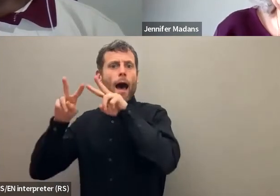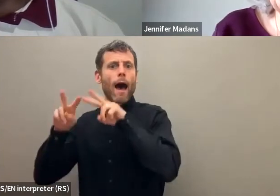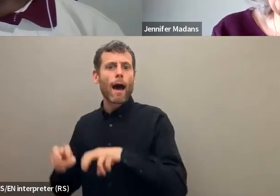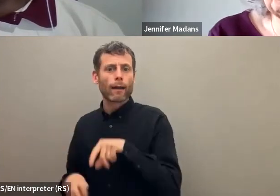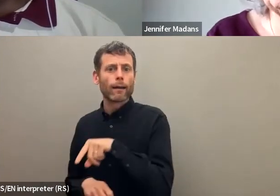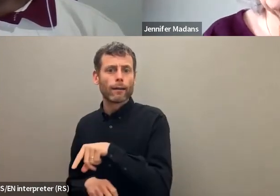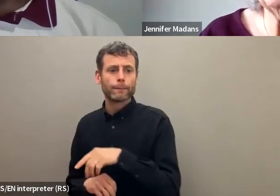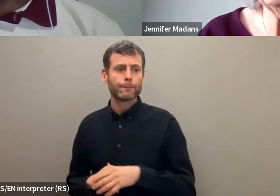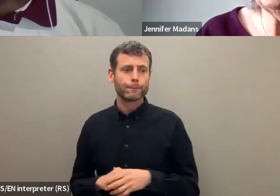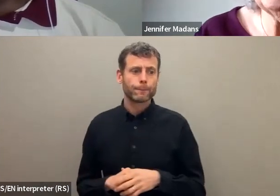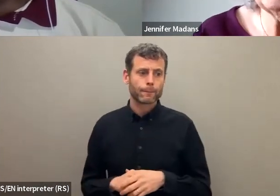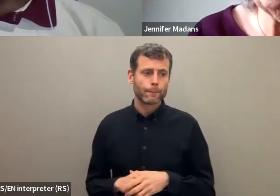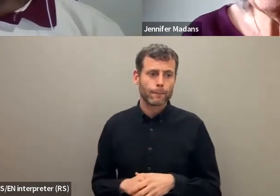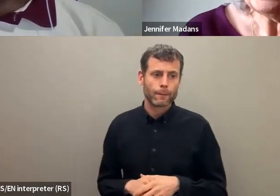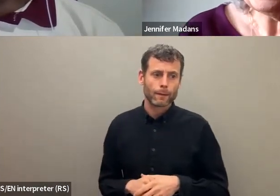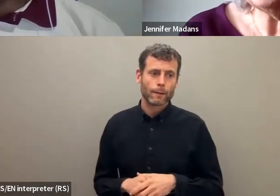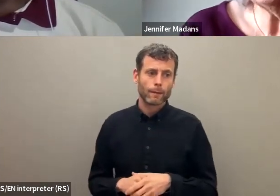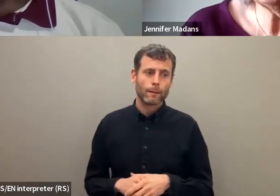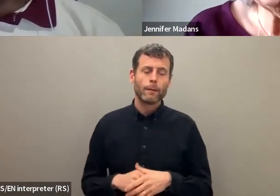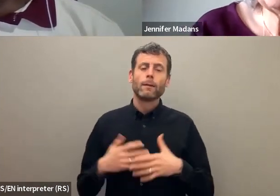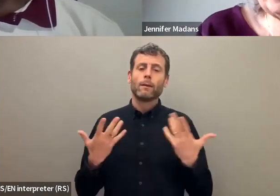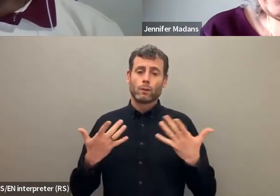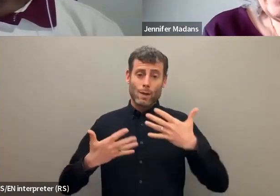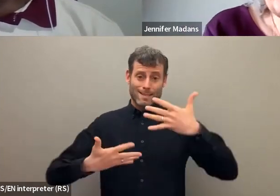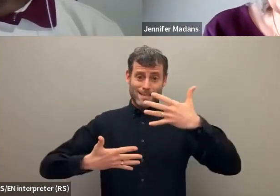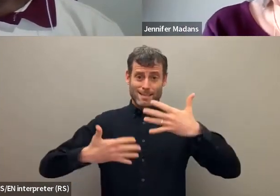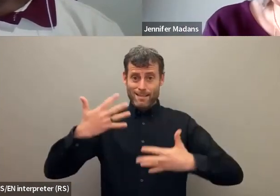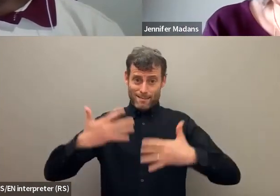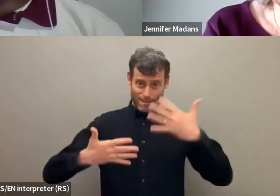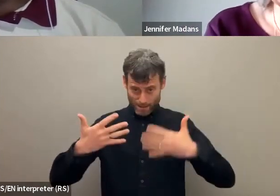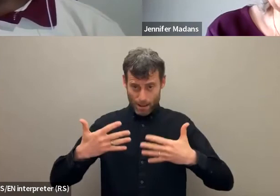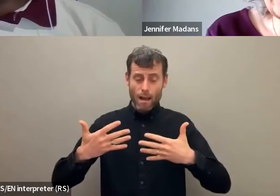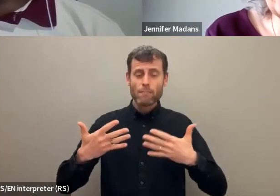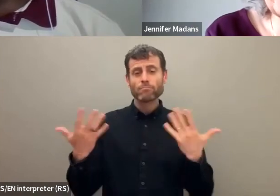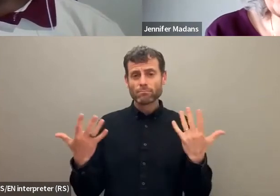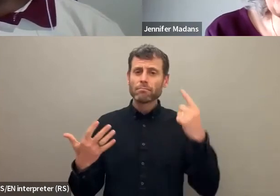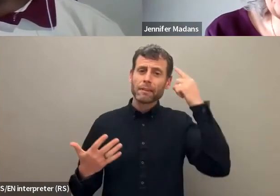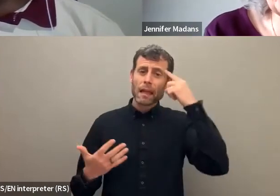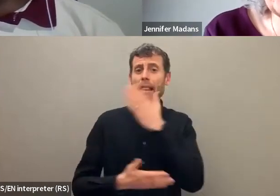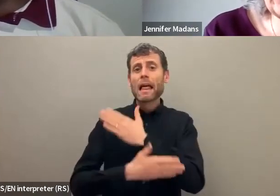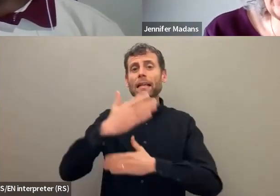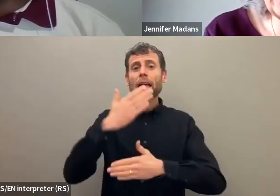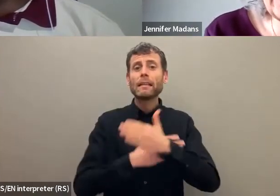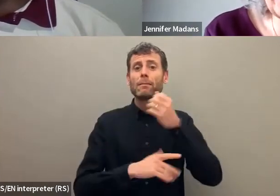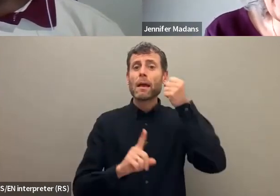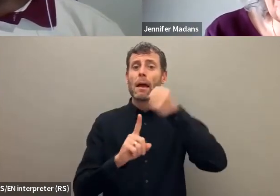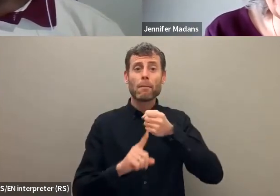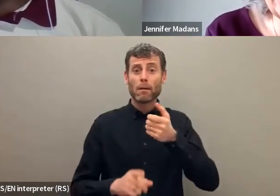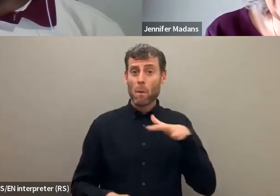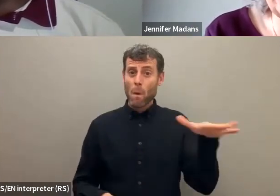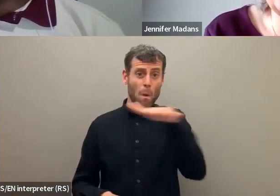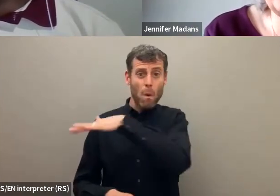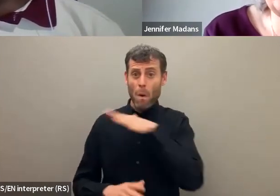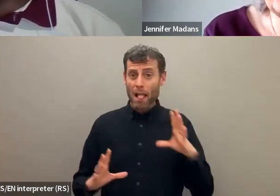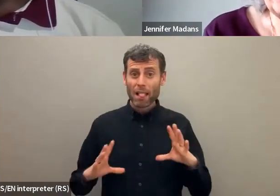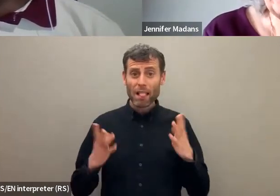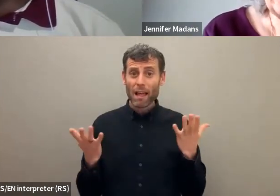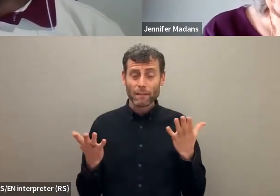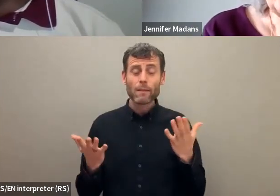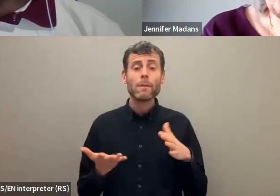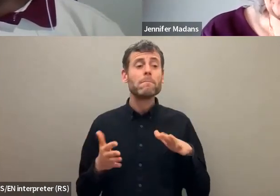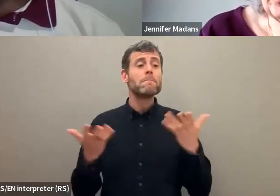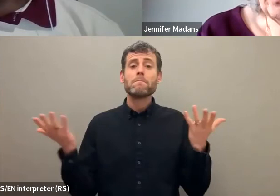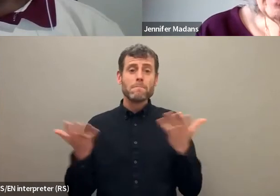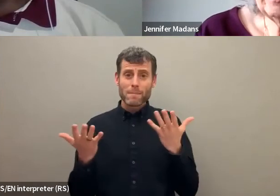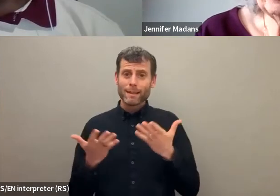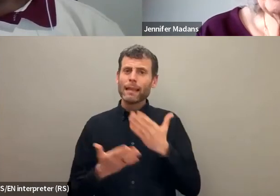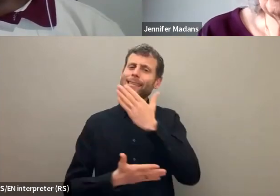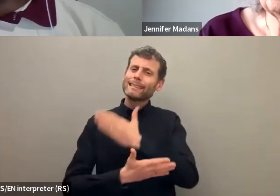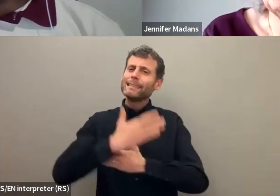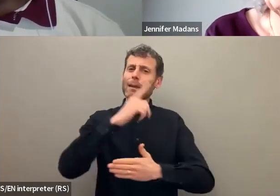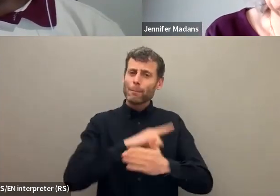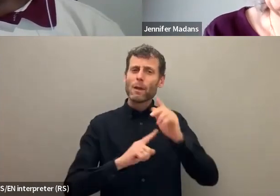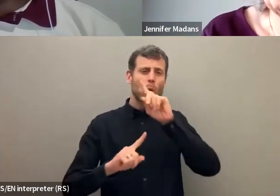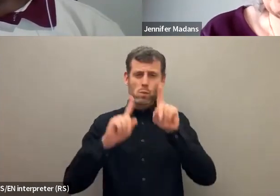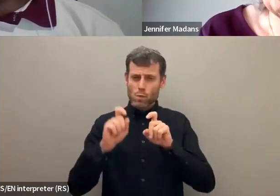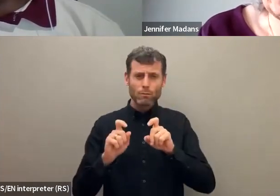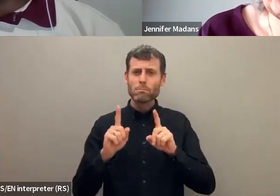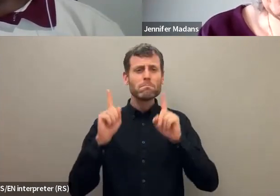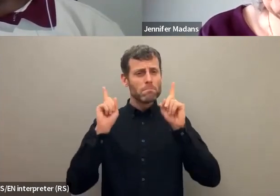Jennifer Madans: There is no doubt that this complicates the presentation of the data but it's a complexity that data producers and users, all of us need to become comfortable with and need to be give give more credence to.